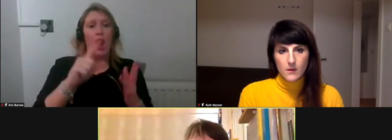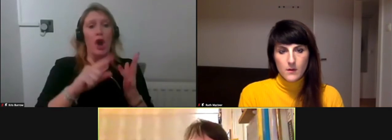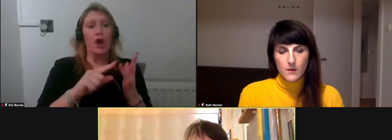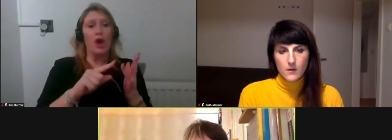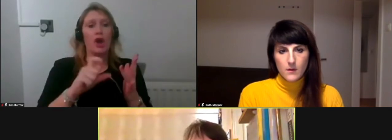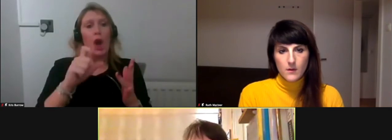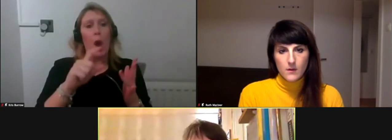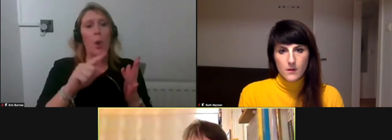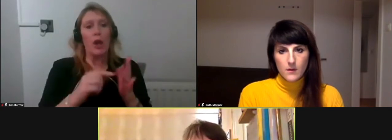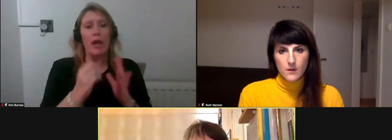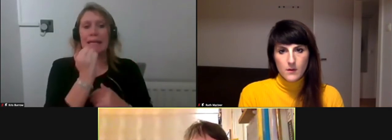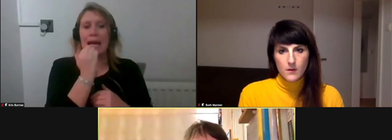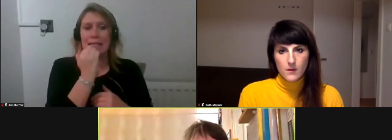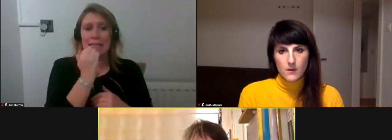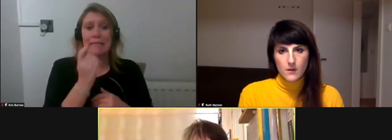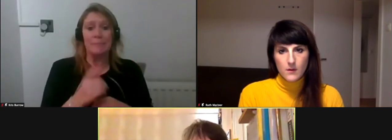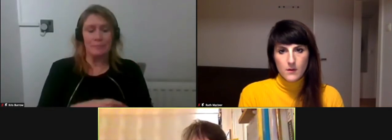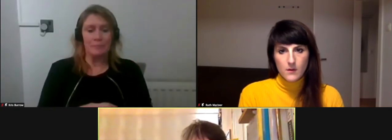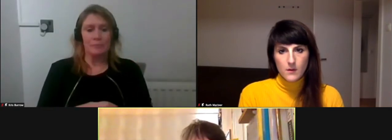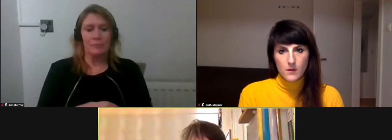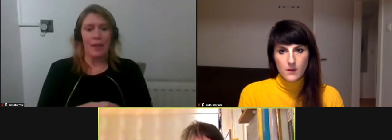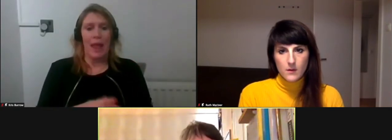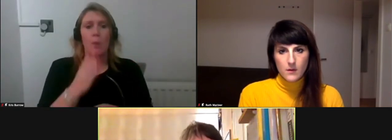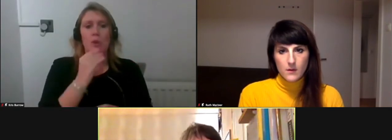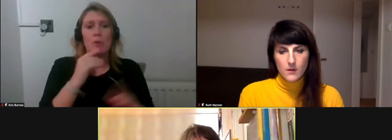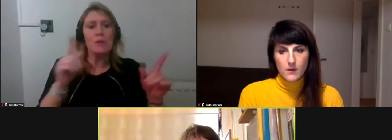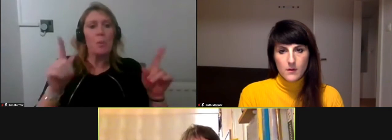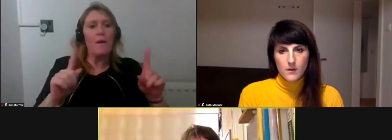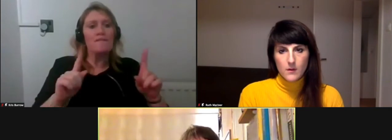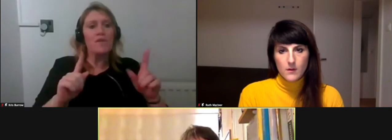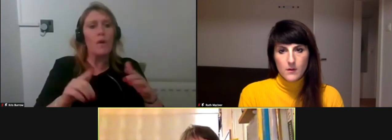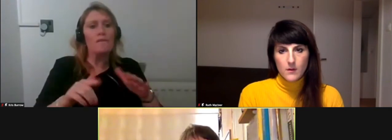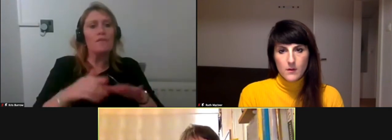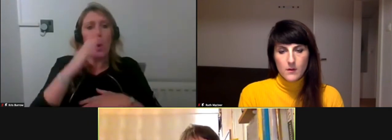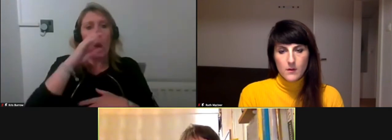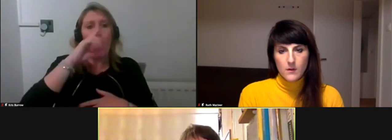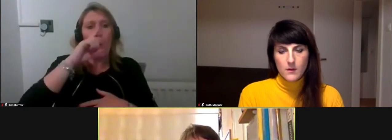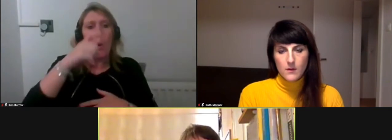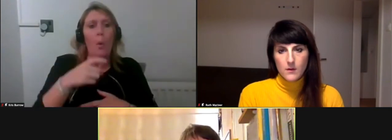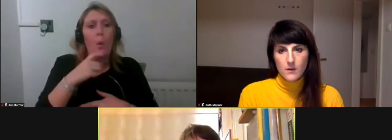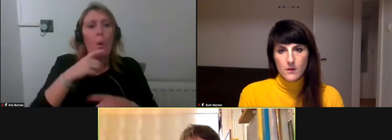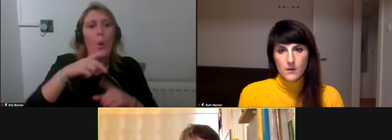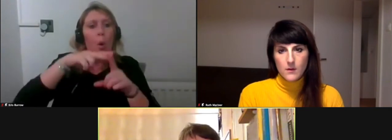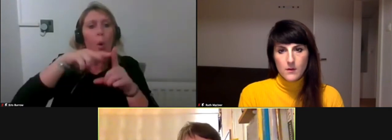do still use them for horses, we don't